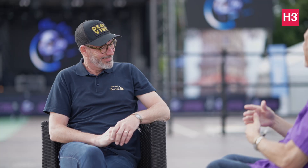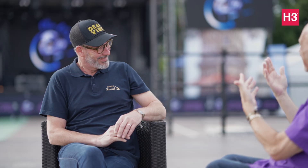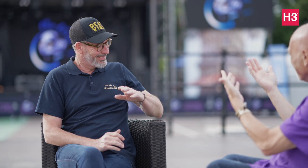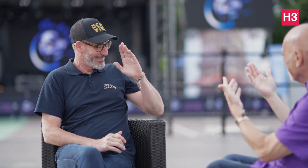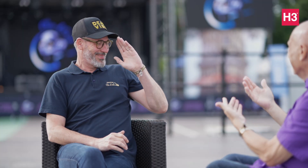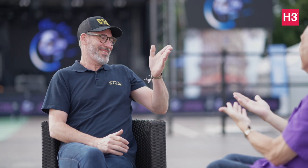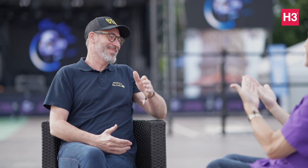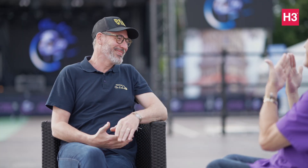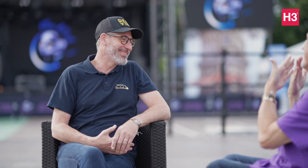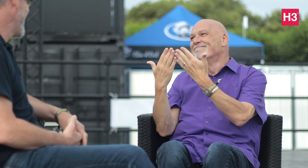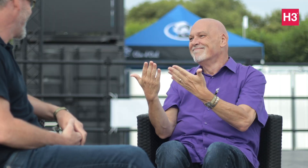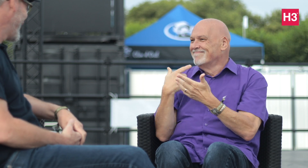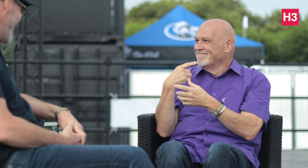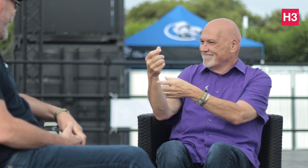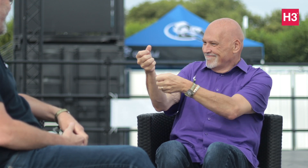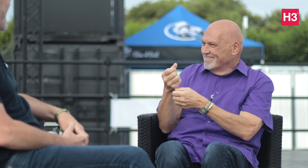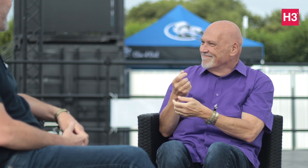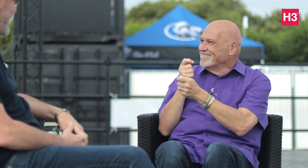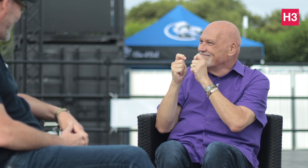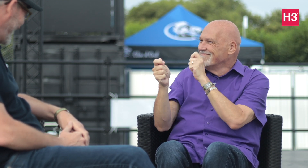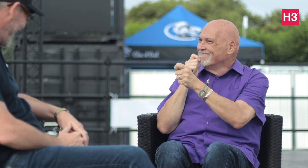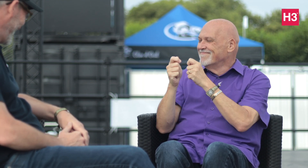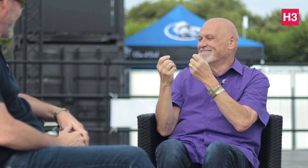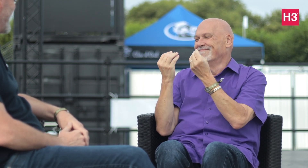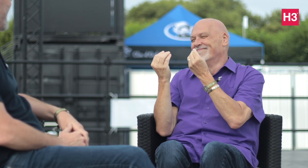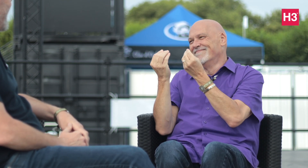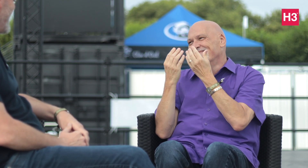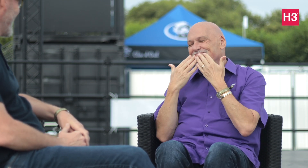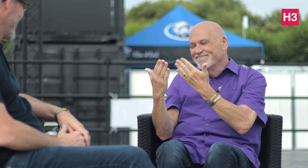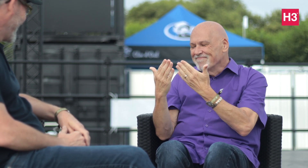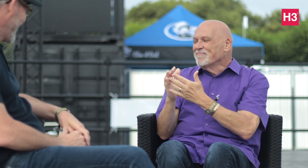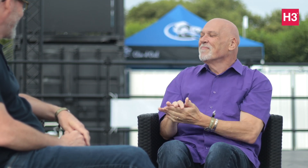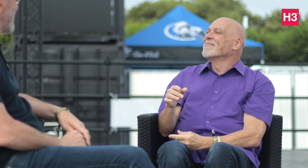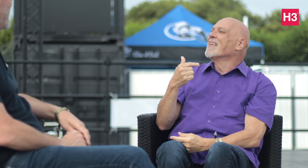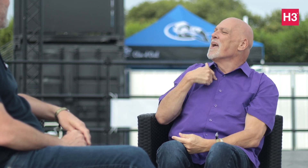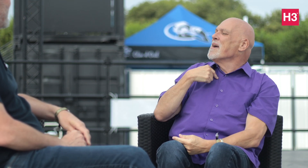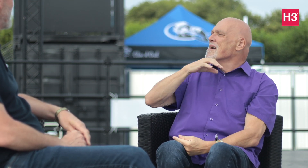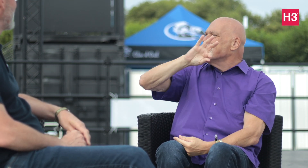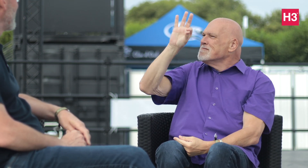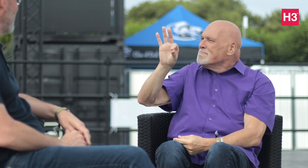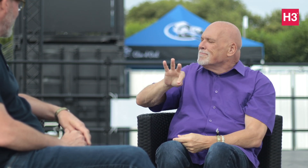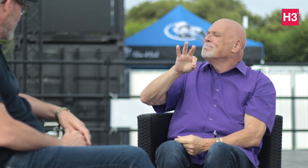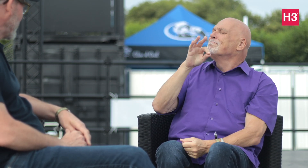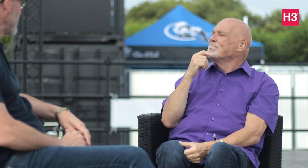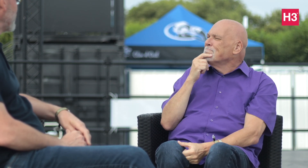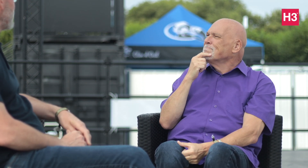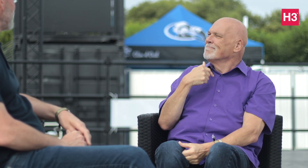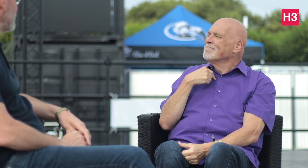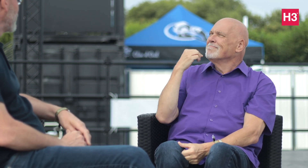[David]: Hello! [Anselmo]: Nice having you and thank you for being here. Ok, I have a question.